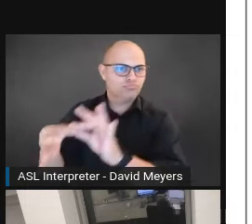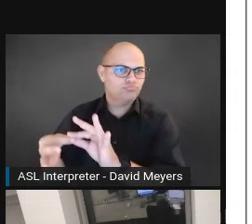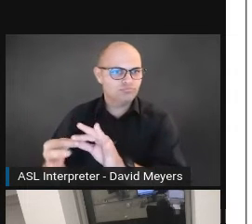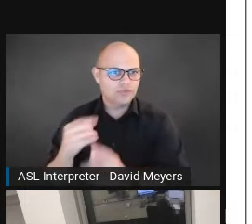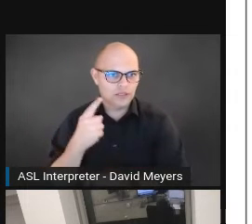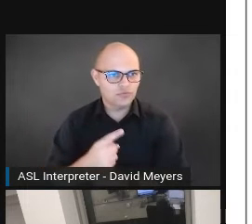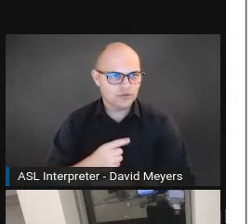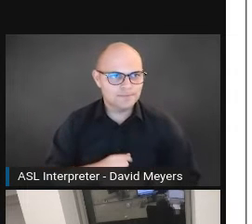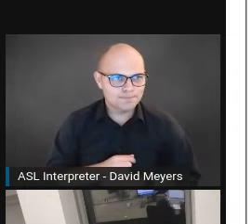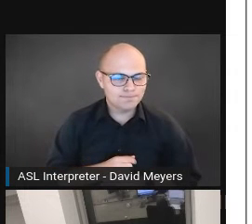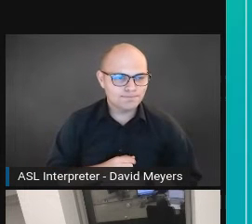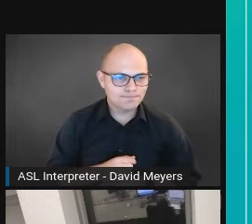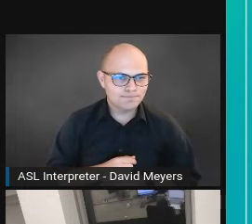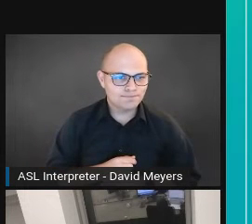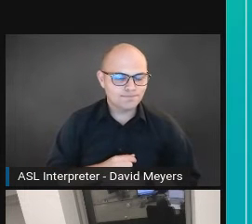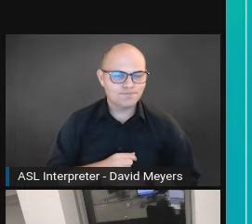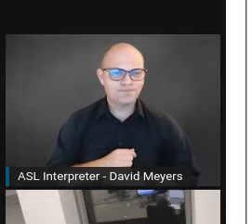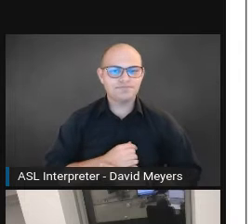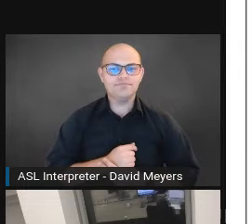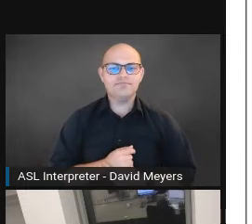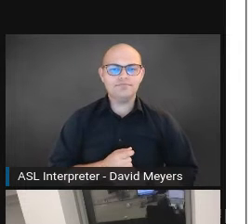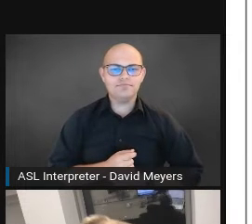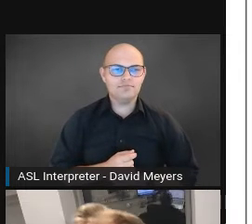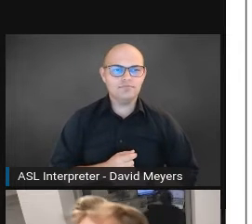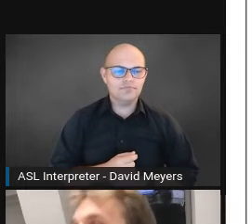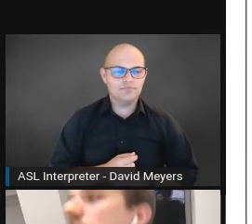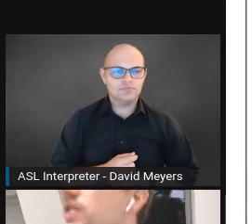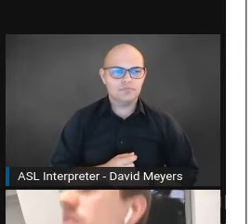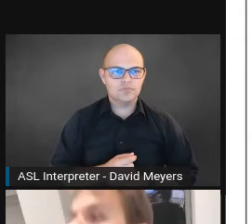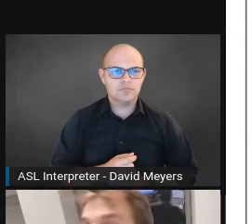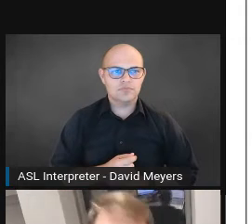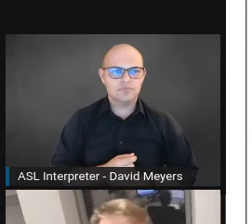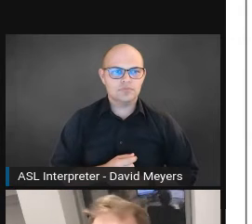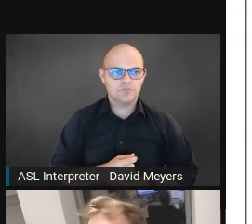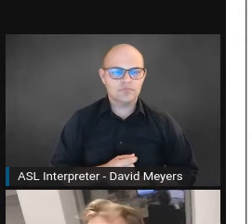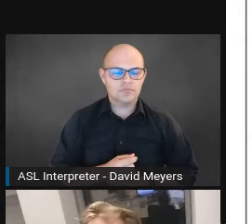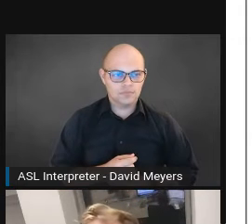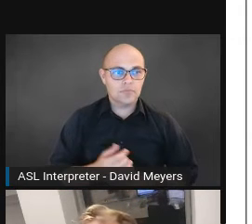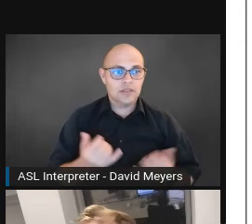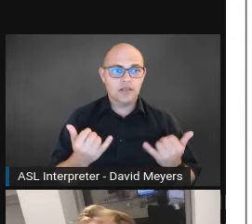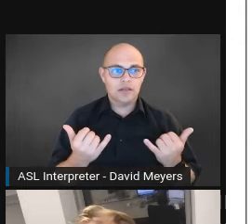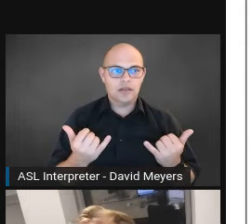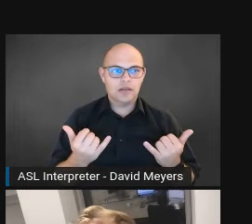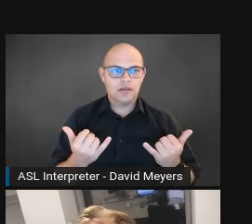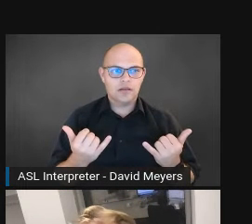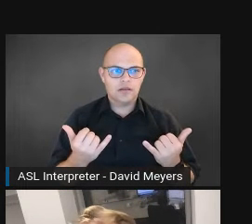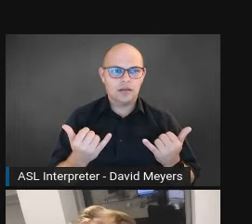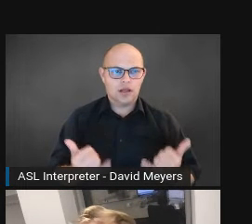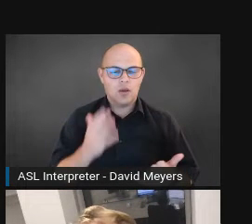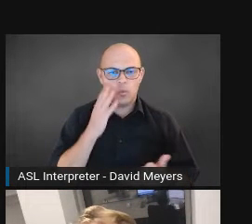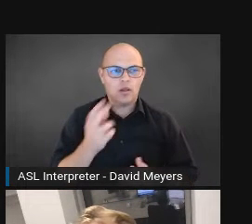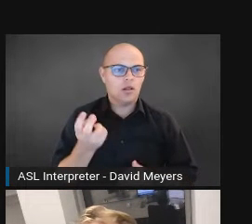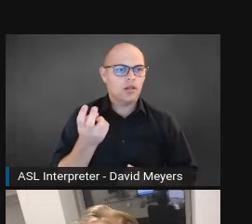Okay, now we're going to-- How we going to change the screen?